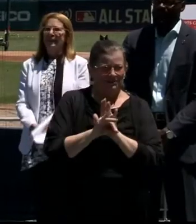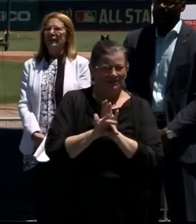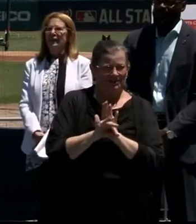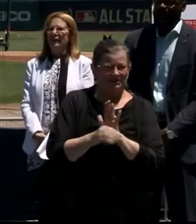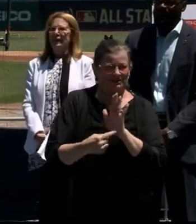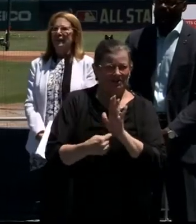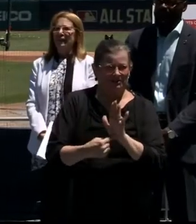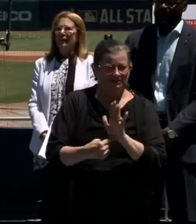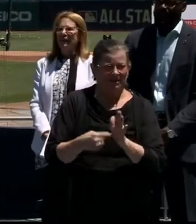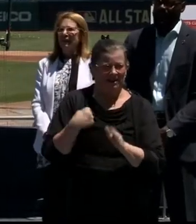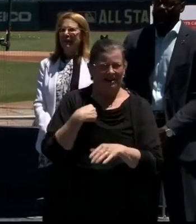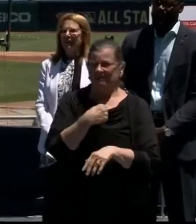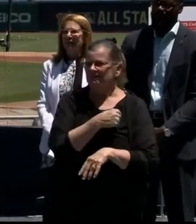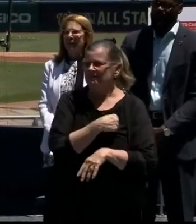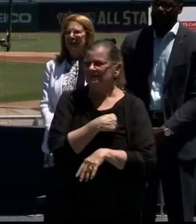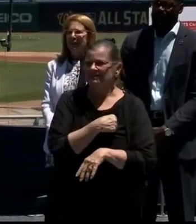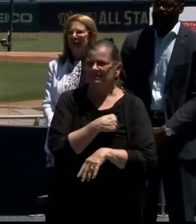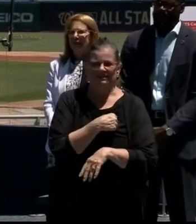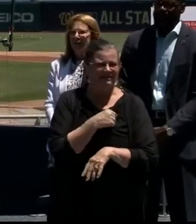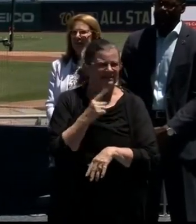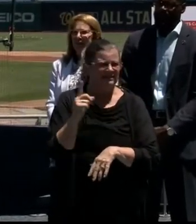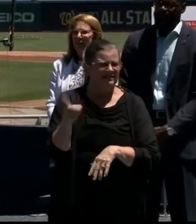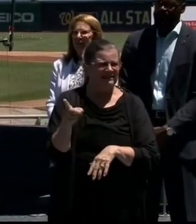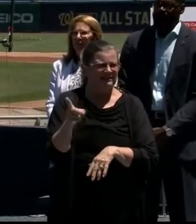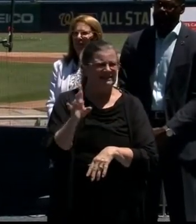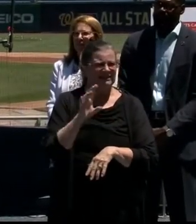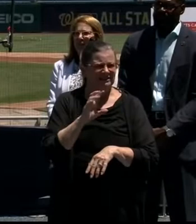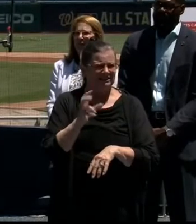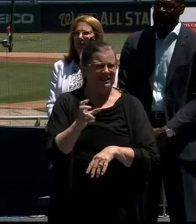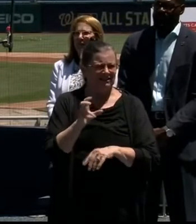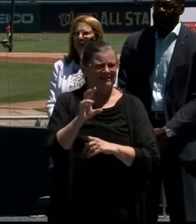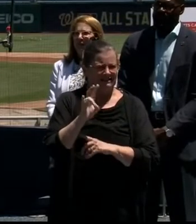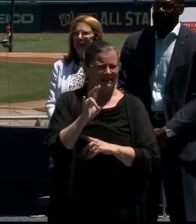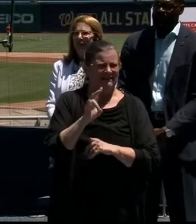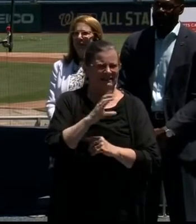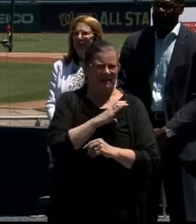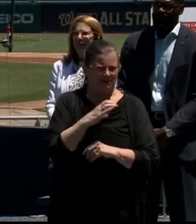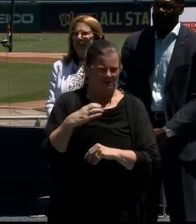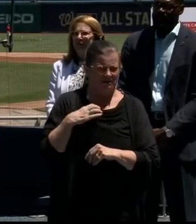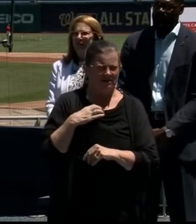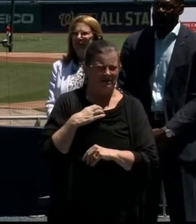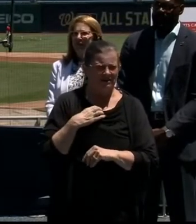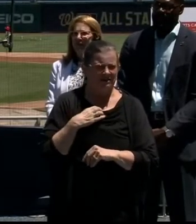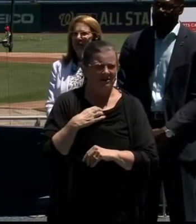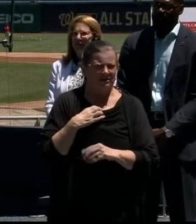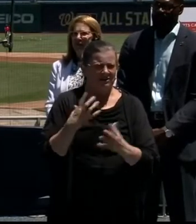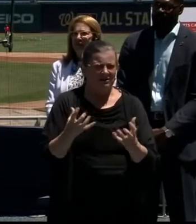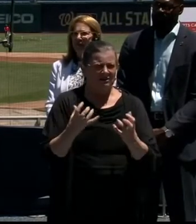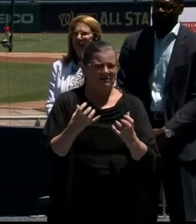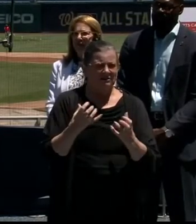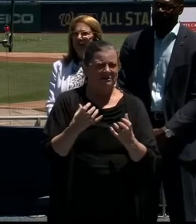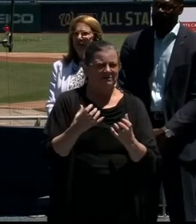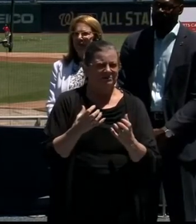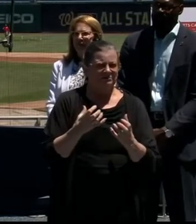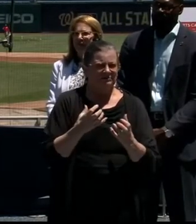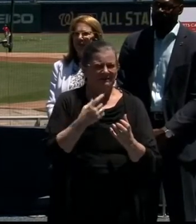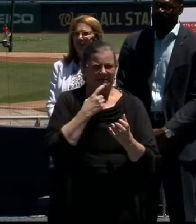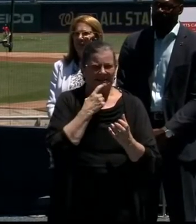SEVEN OF THE COUNCILMEMBERS JUST INTRODUCED LEGISLATION TO REPEAL THE REFERENDUM ON INITIATIVE 77, IS THAT SOMETHING YOU WOULD SUPPORT?